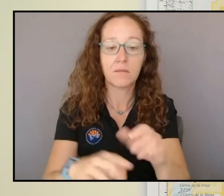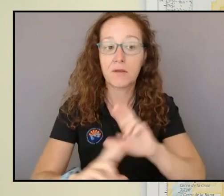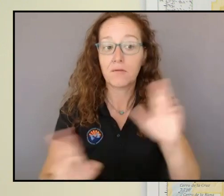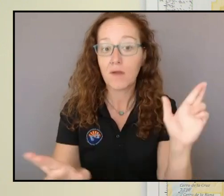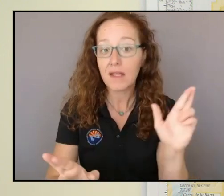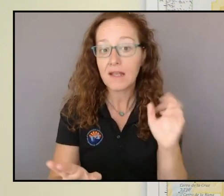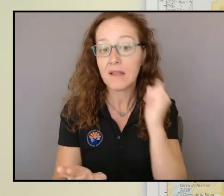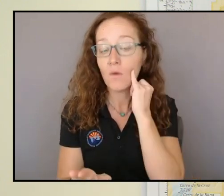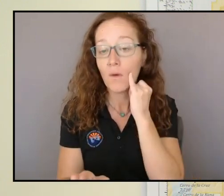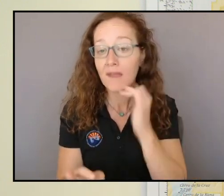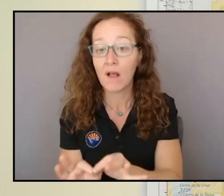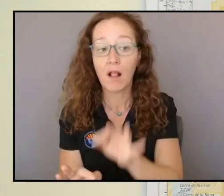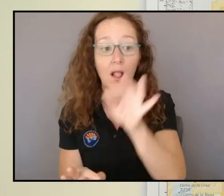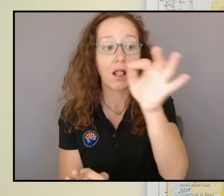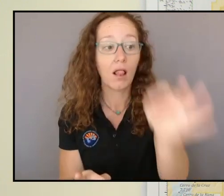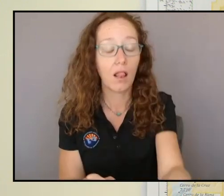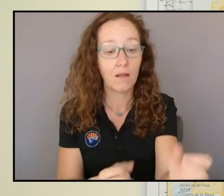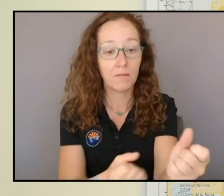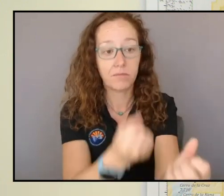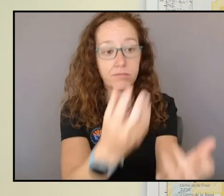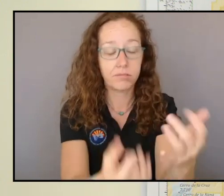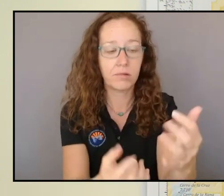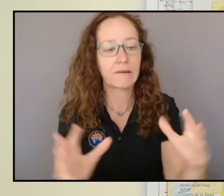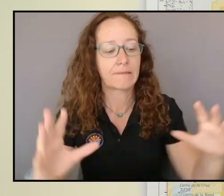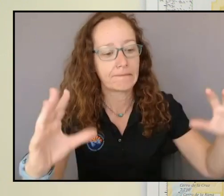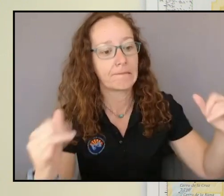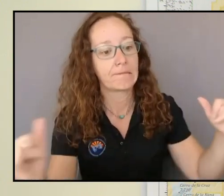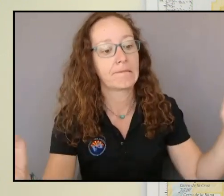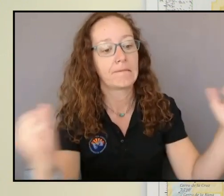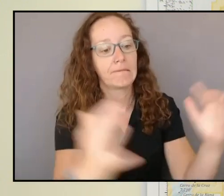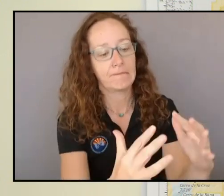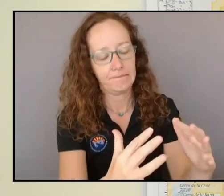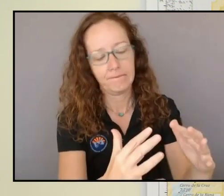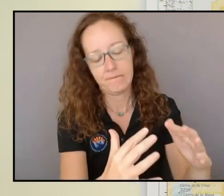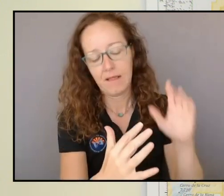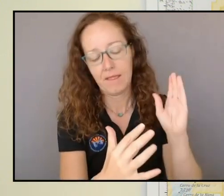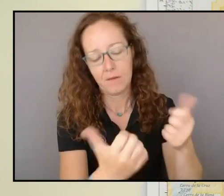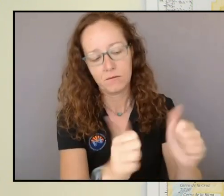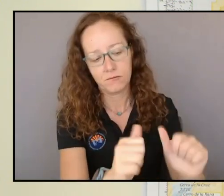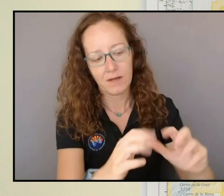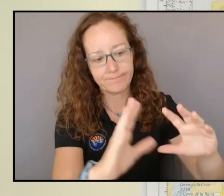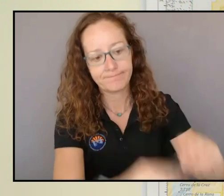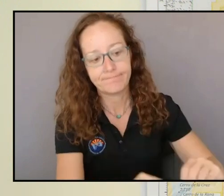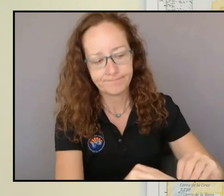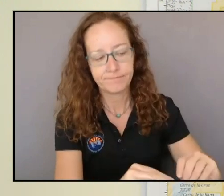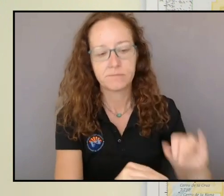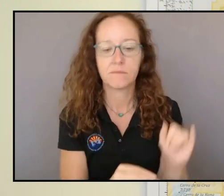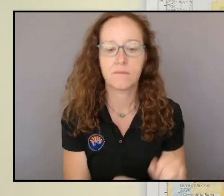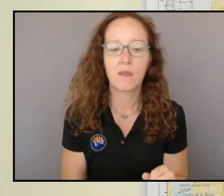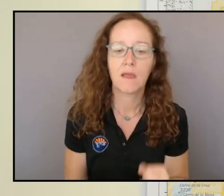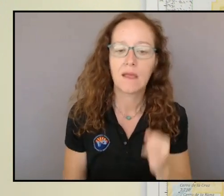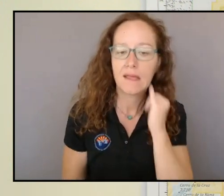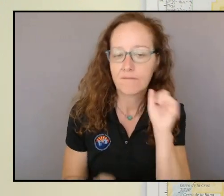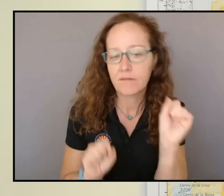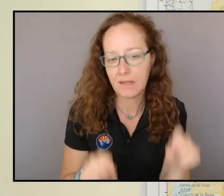established themselves if that occurs. So, structure protections continuing all the way up the northwest there